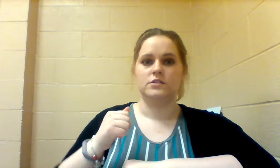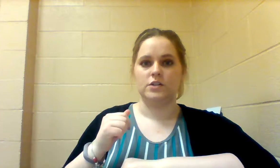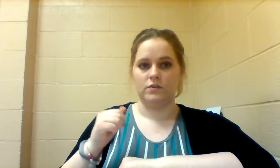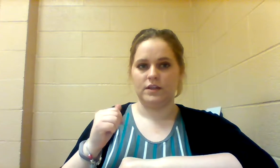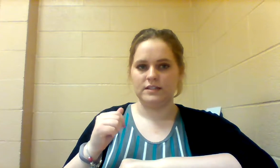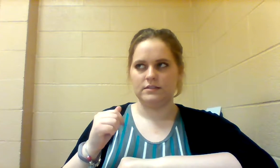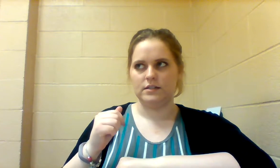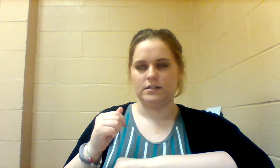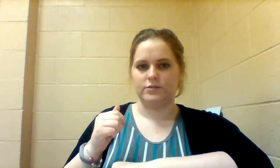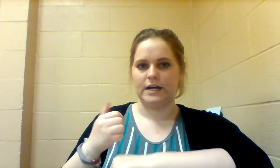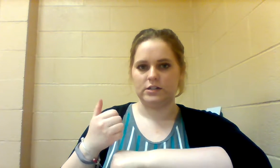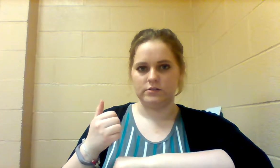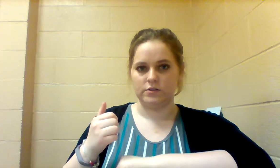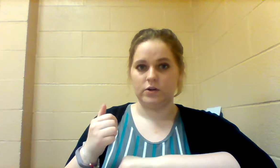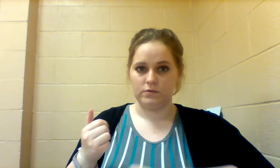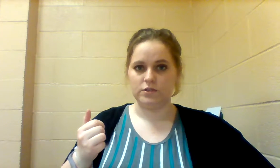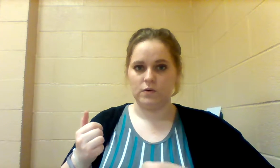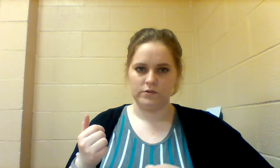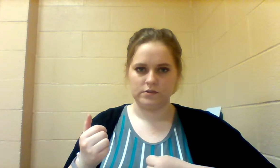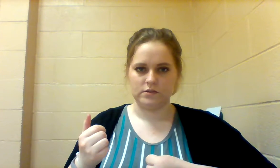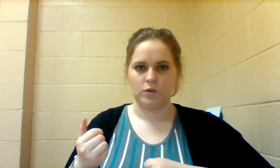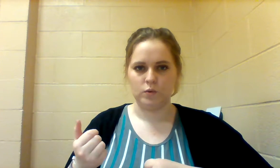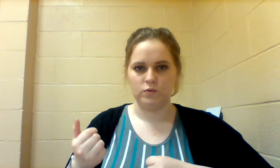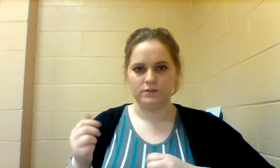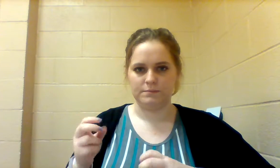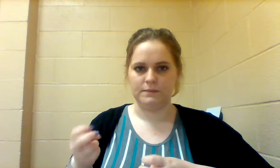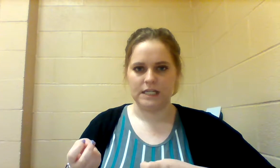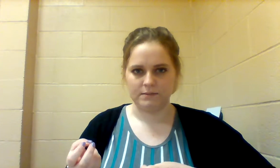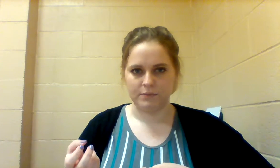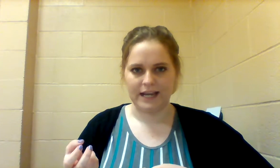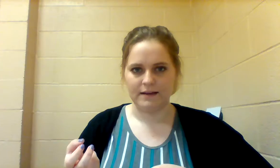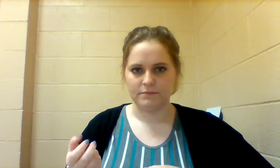so this is directional so it goes towards who is being blamed